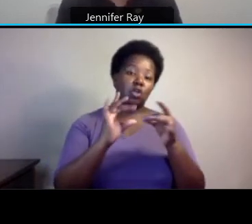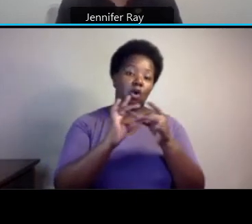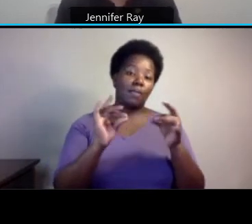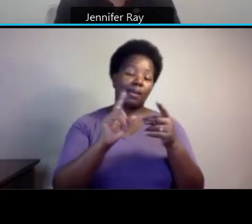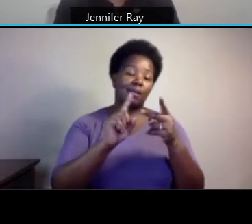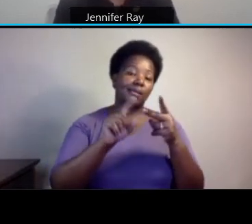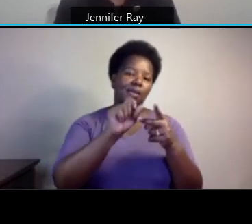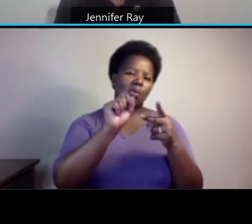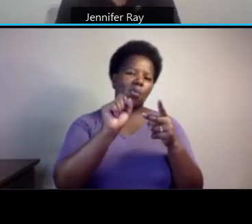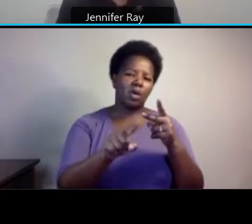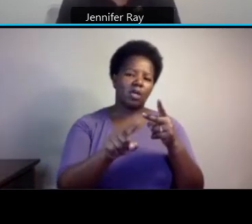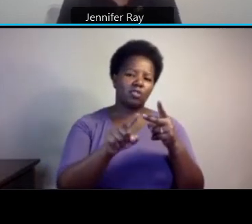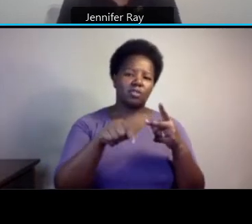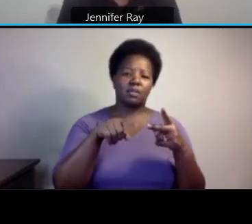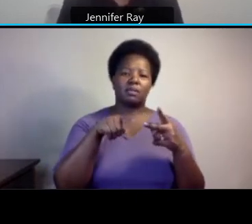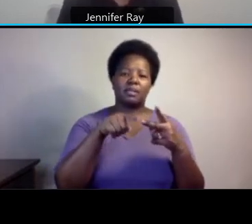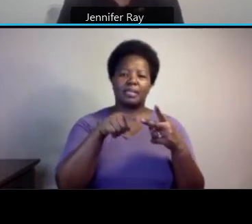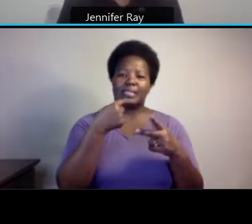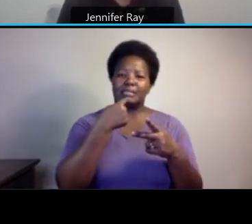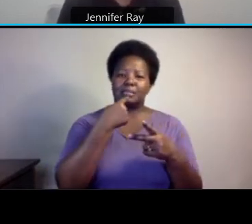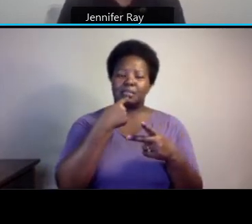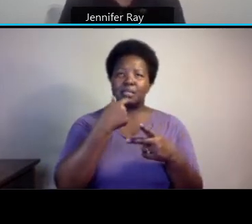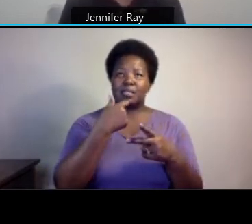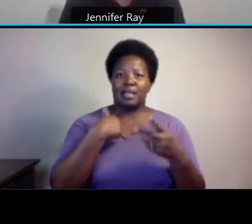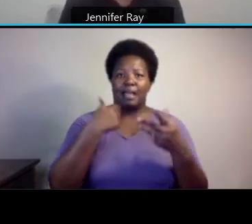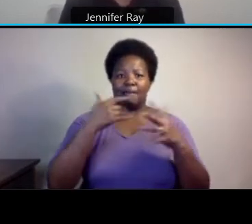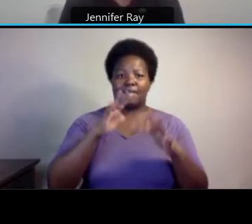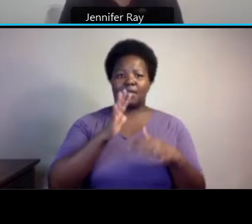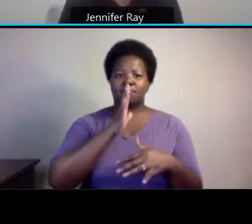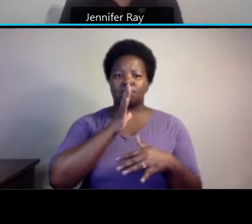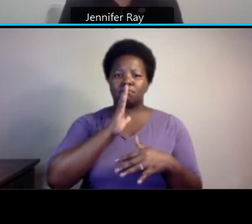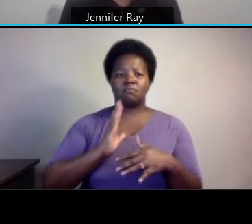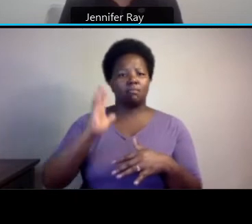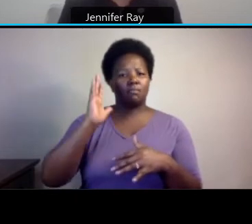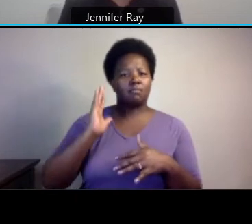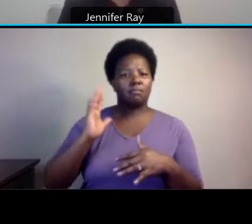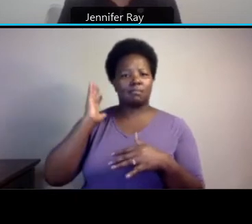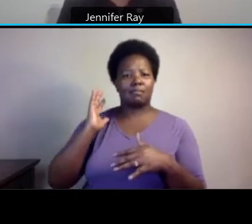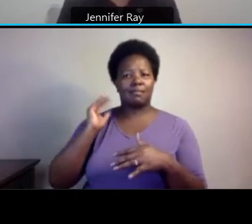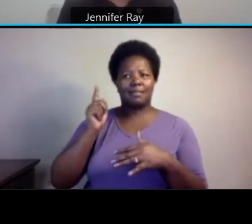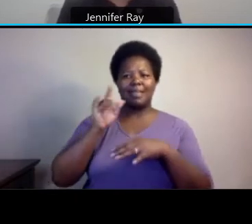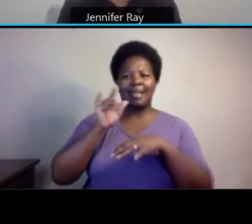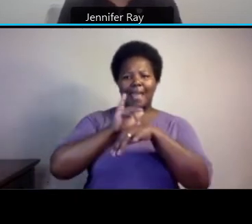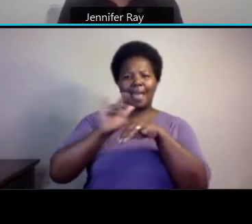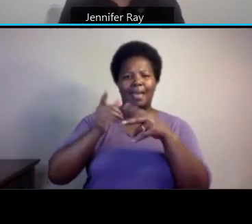was stated i spoke about this at earlier phases of the project and continue to object